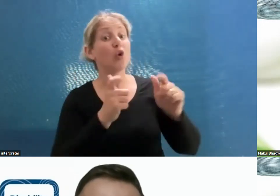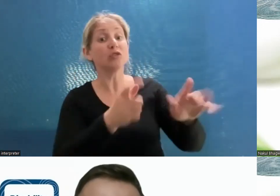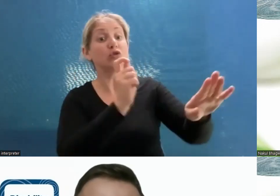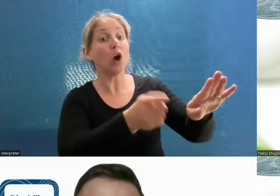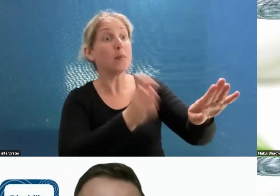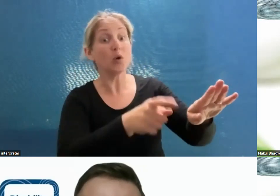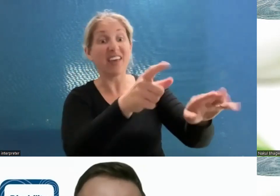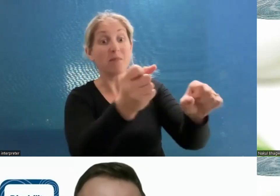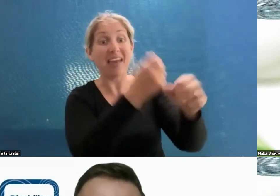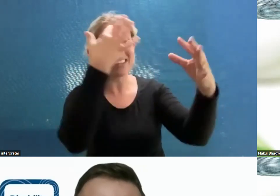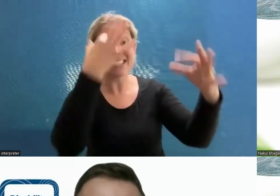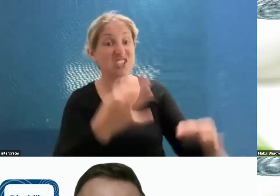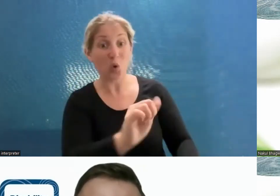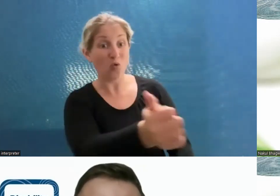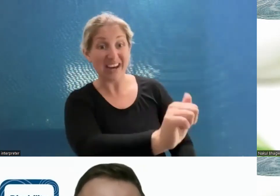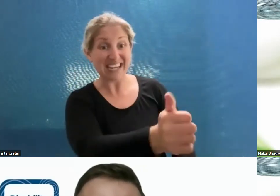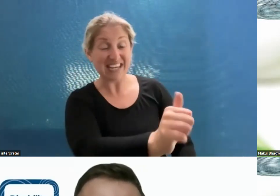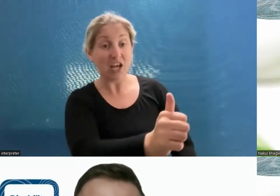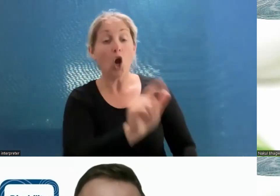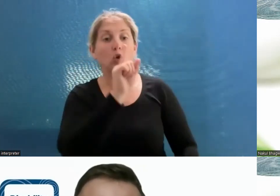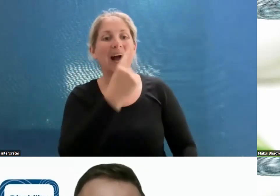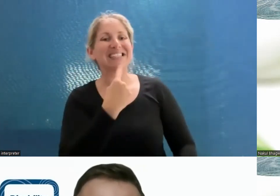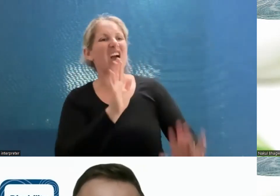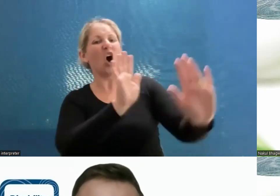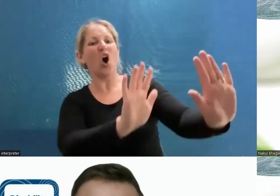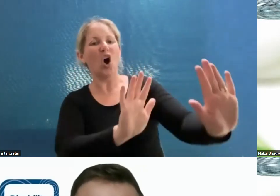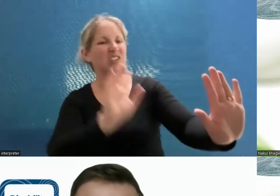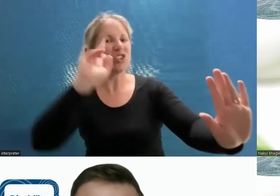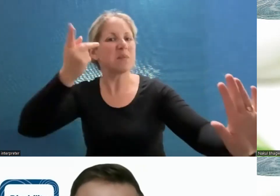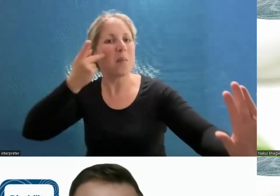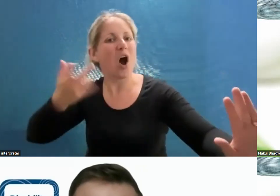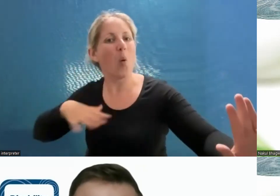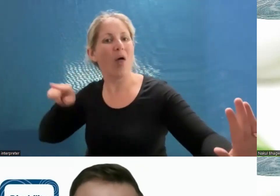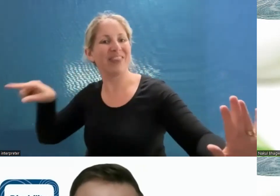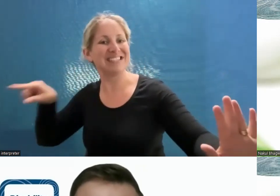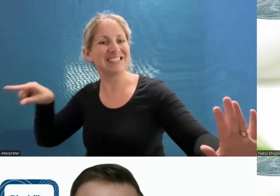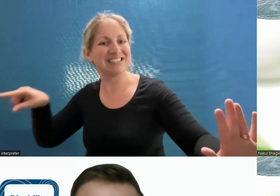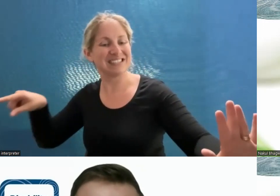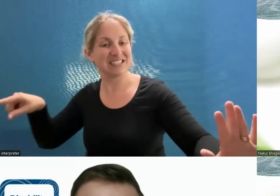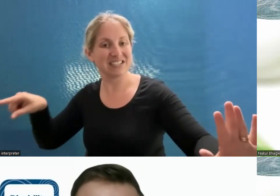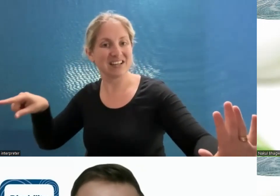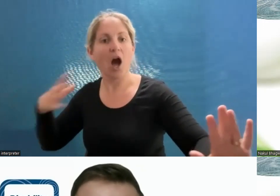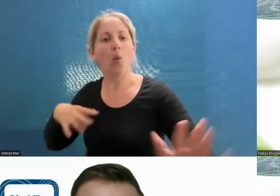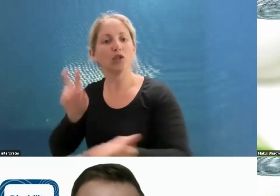You can't then come back and say oh, actually, we want to sign a settlement agreement with